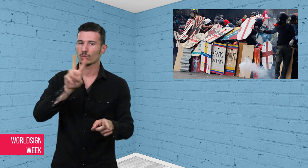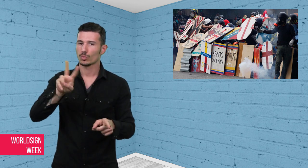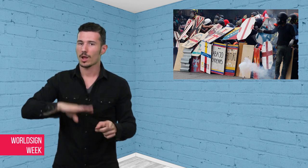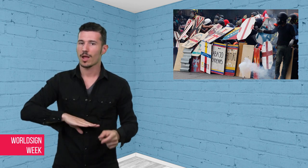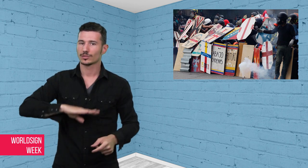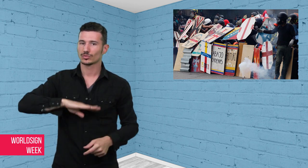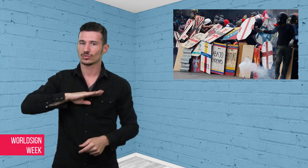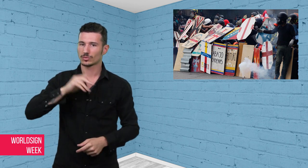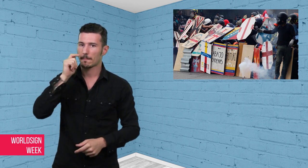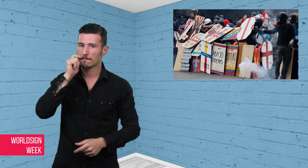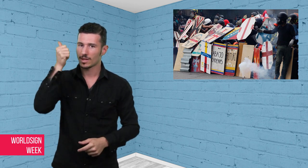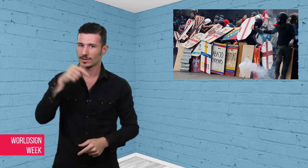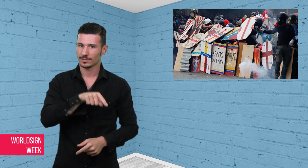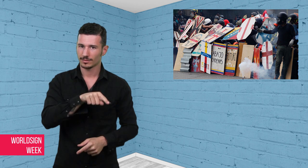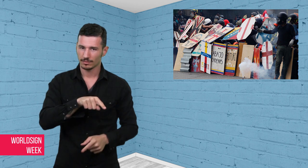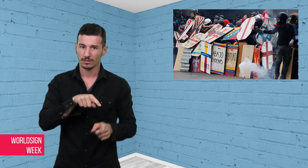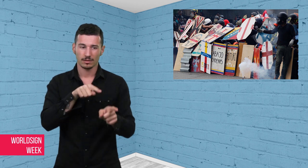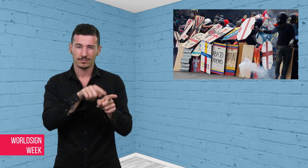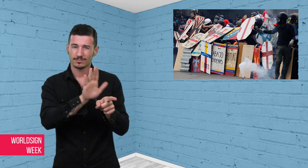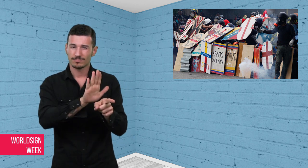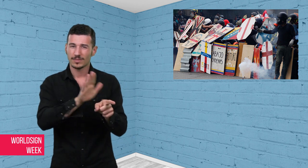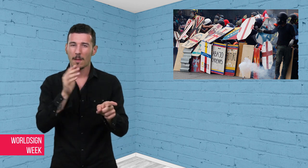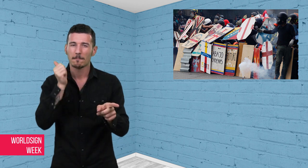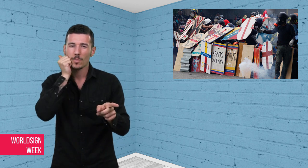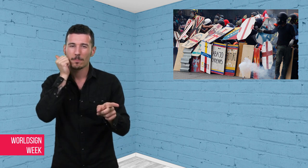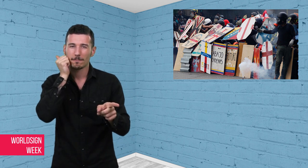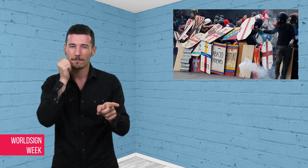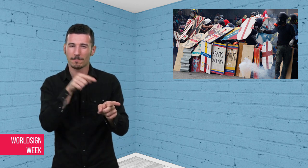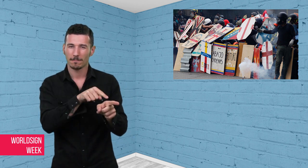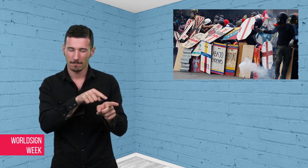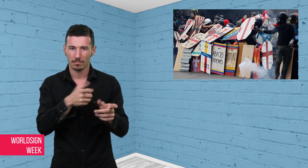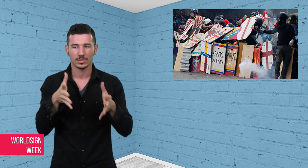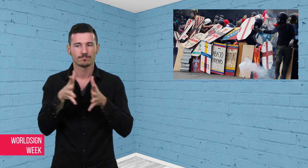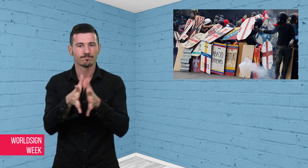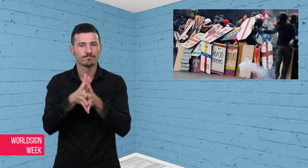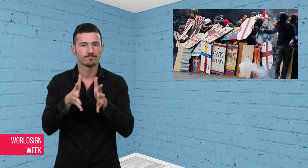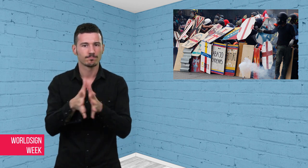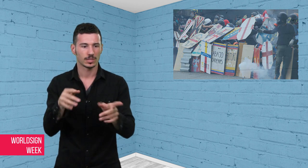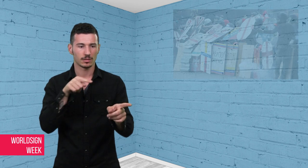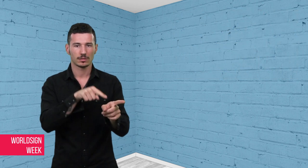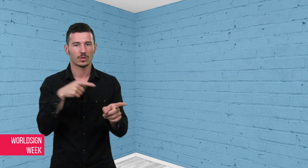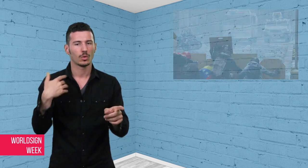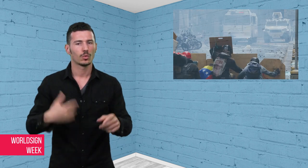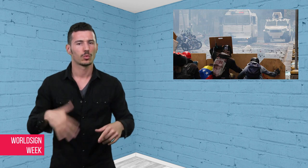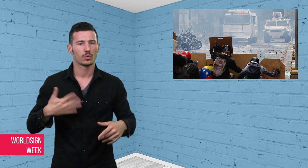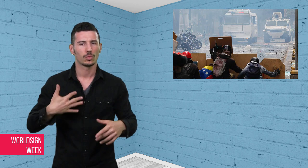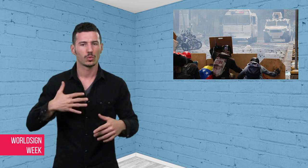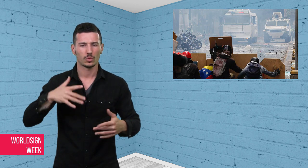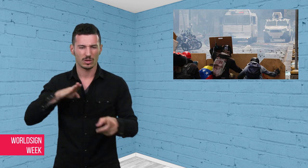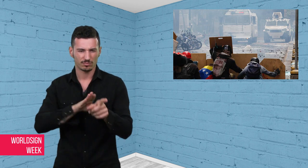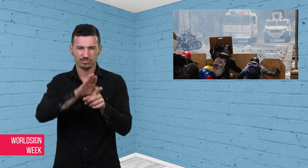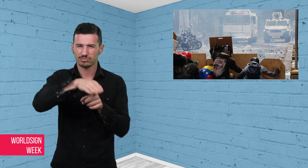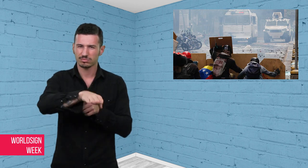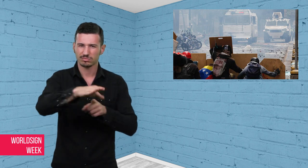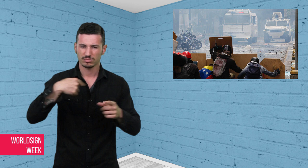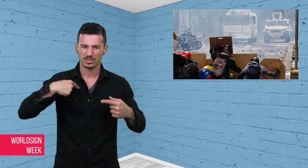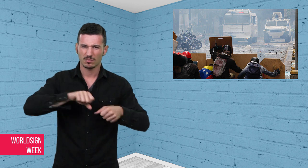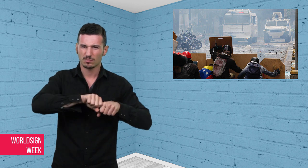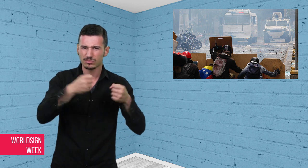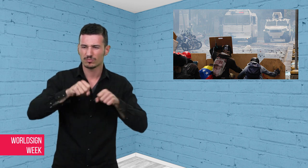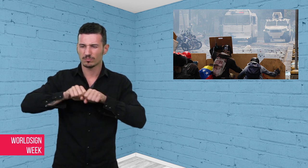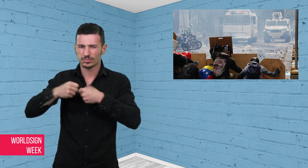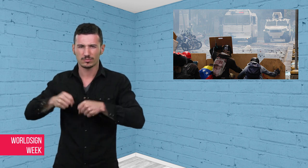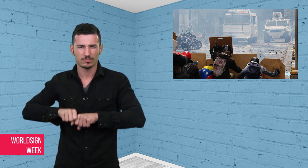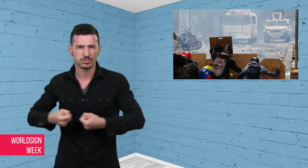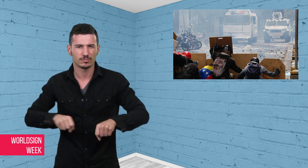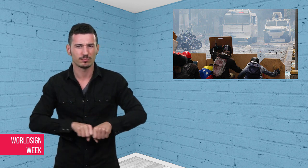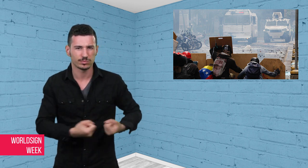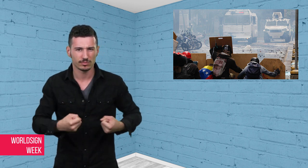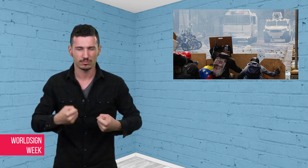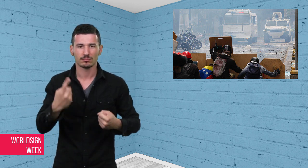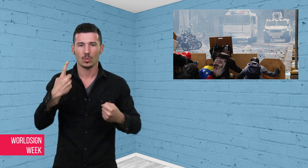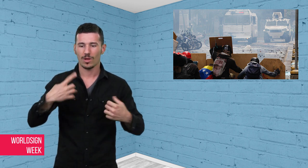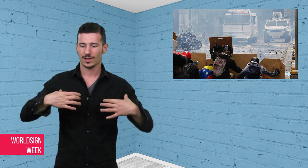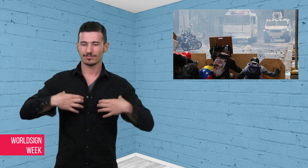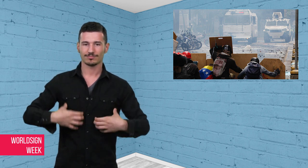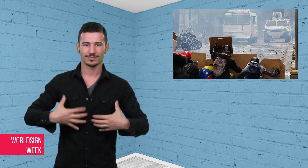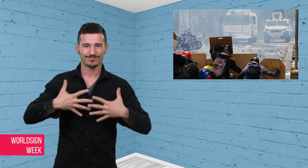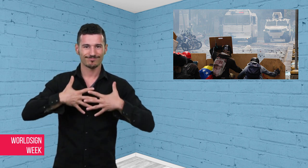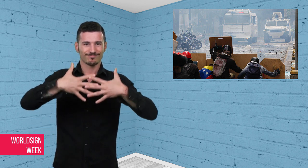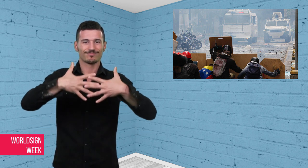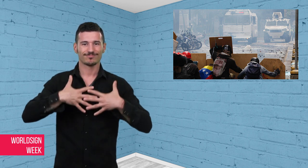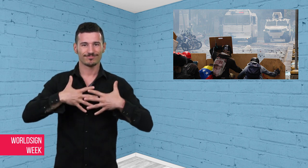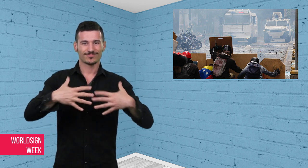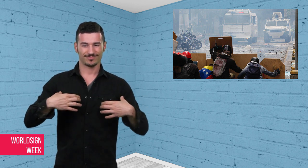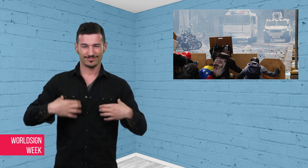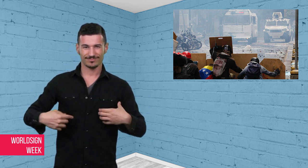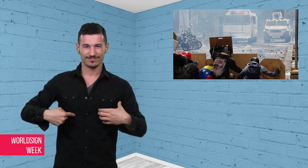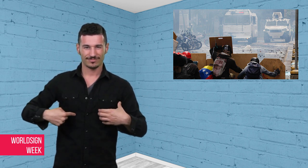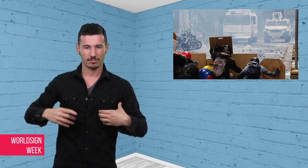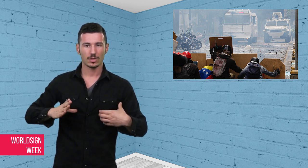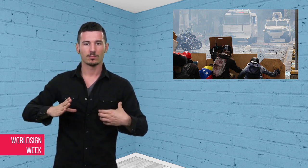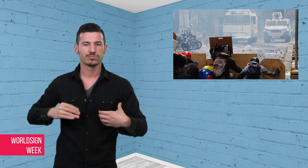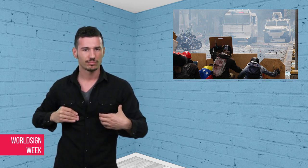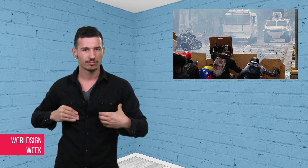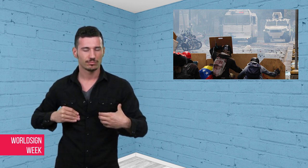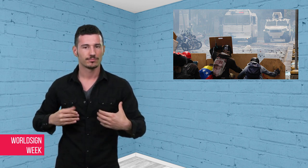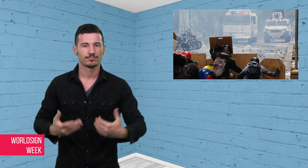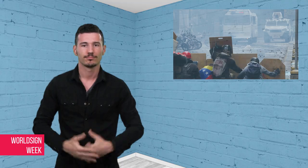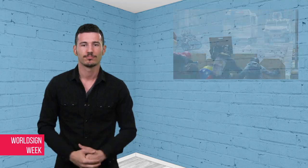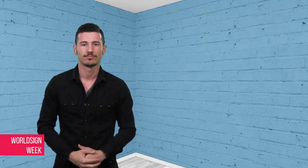collapsed lung, according to his mother.